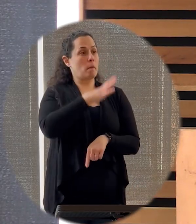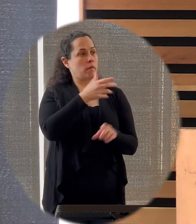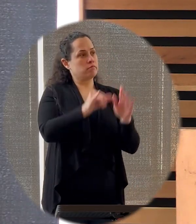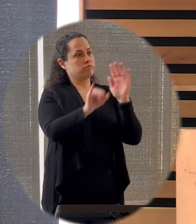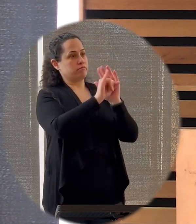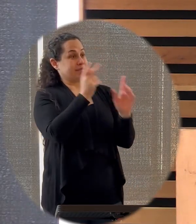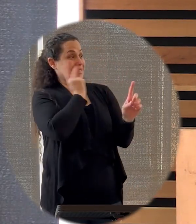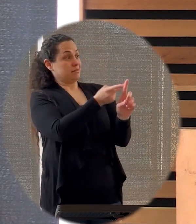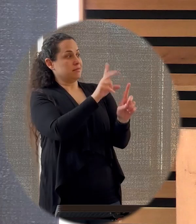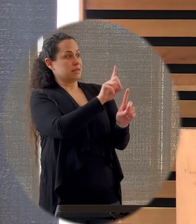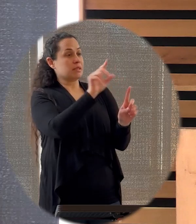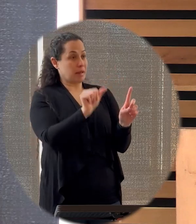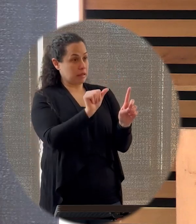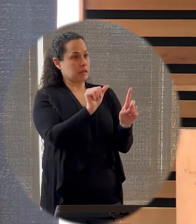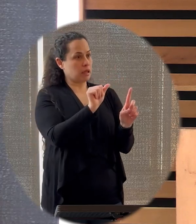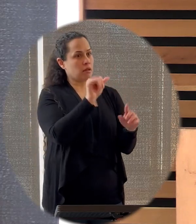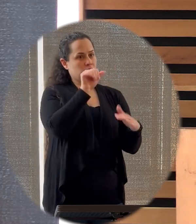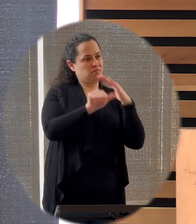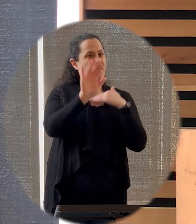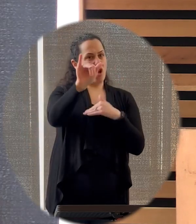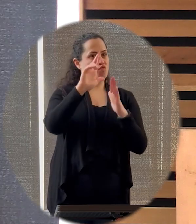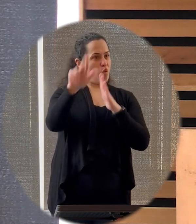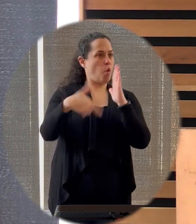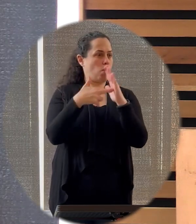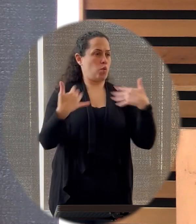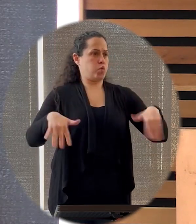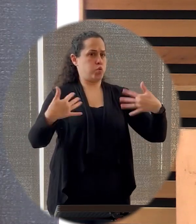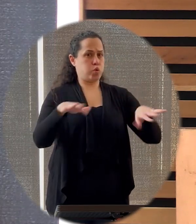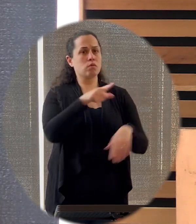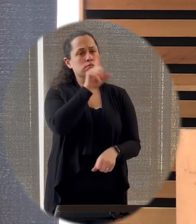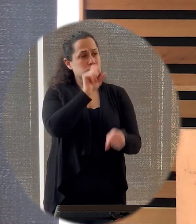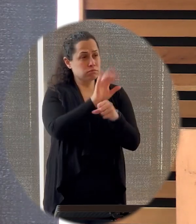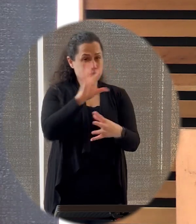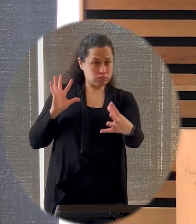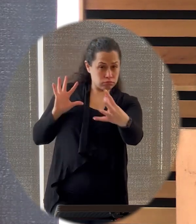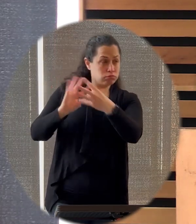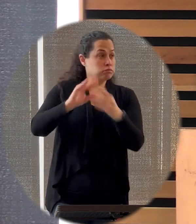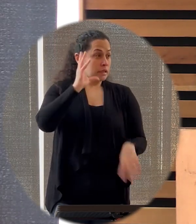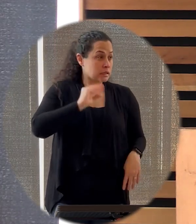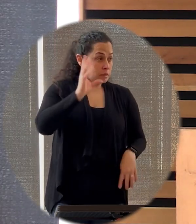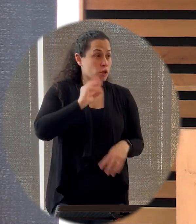disability to hold those roles and is known for bringing lived experience, collaboration,